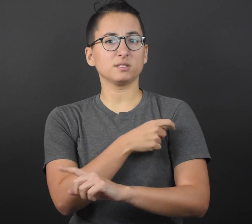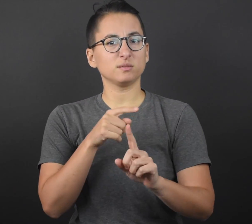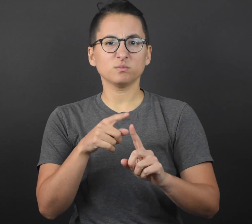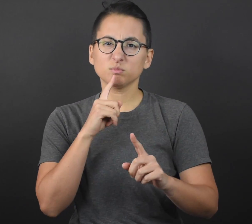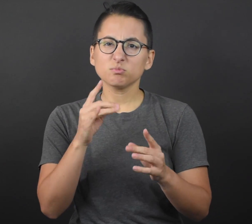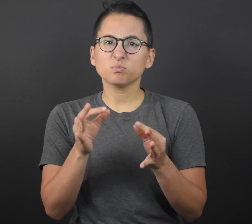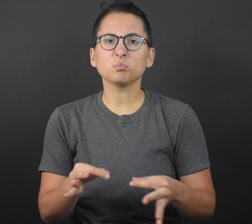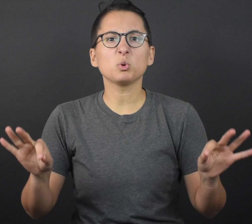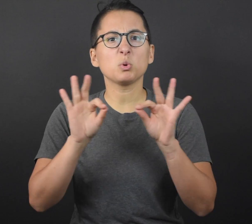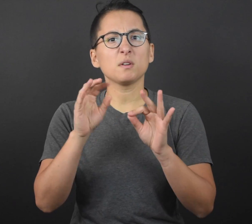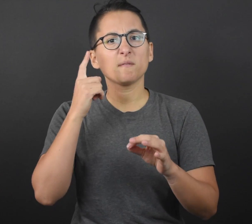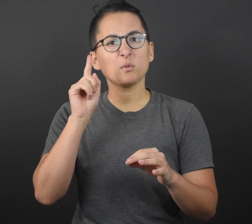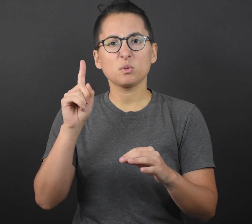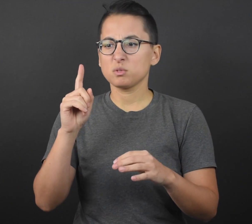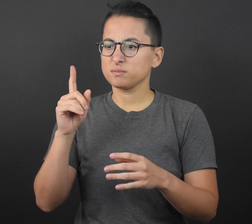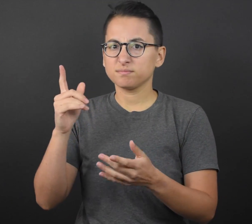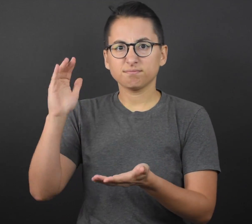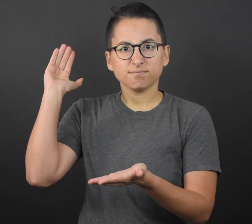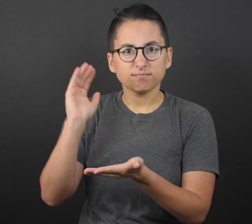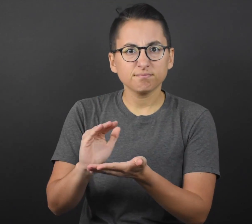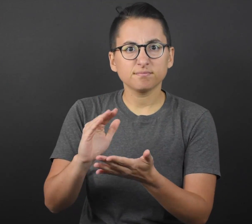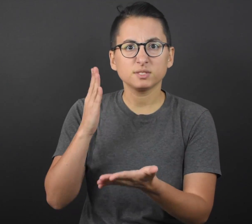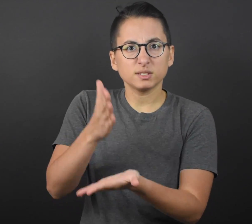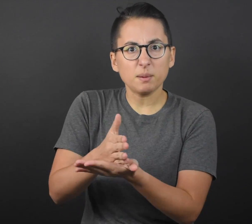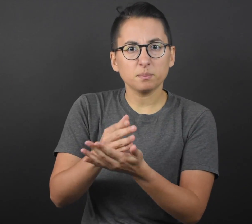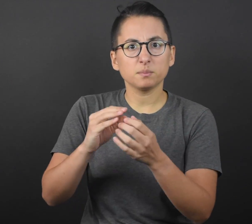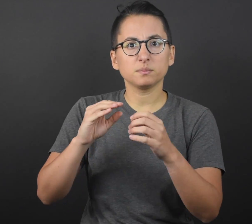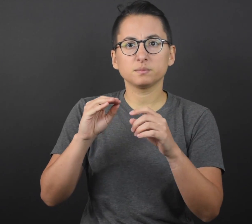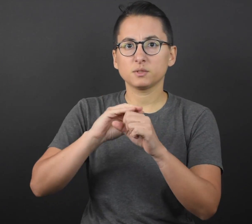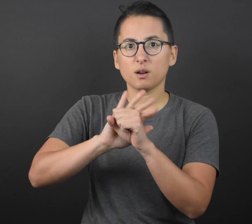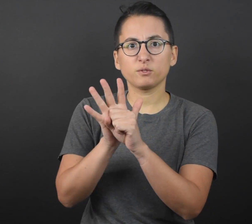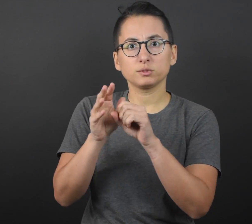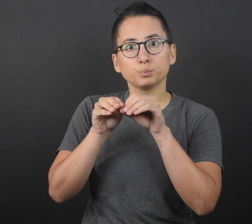and every Minnesotan deserves access to life-saving vaccines.